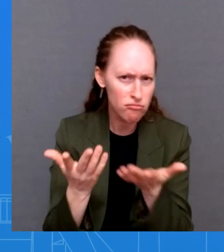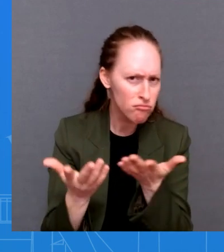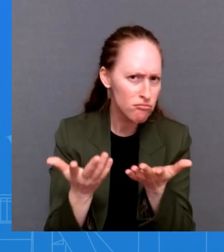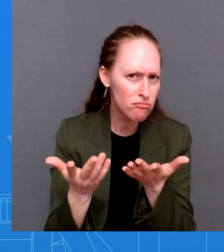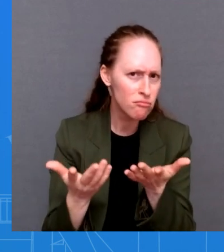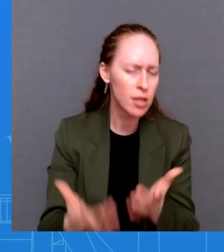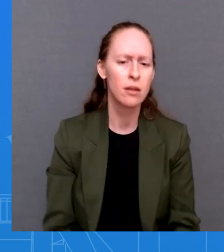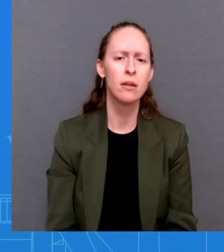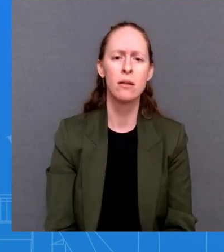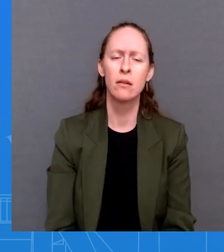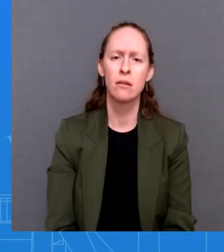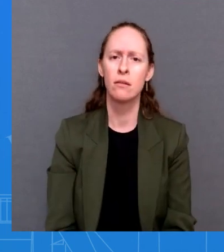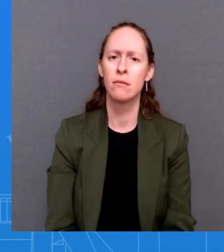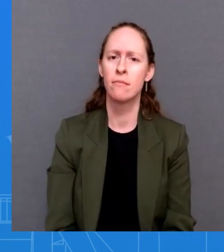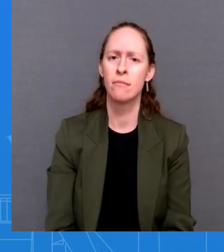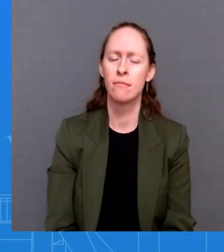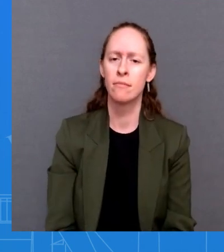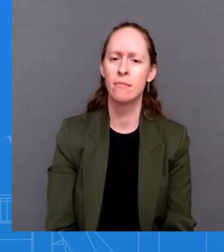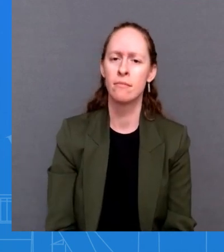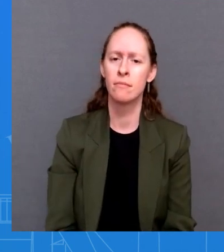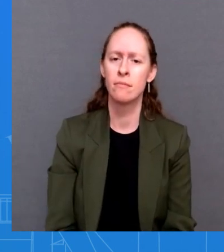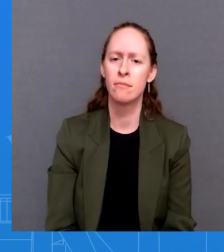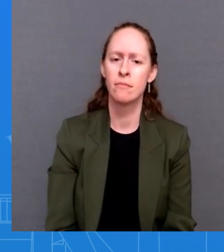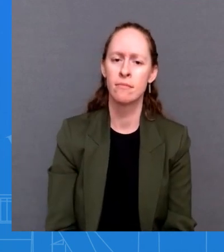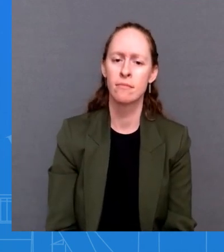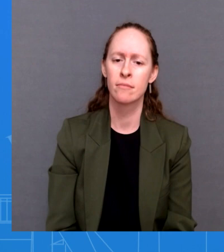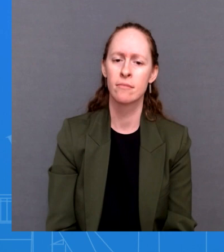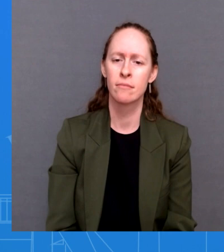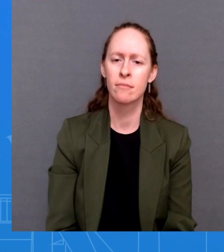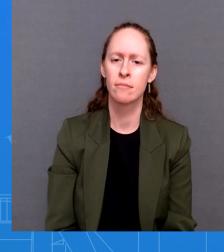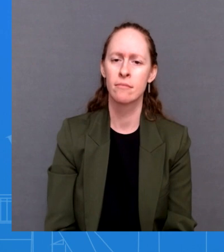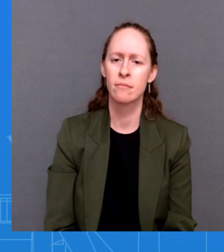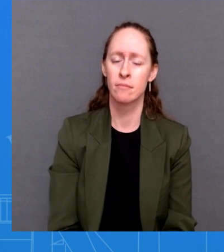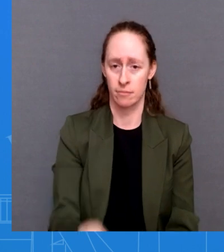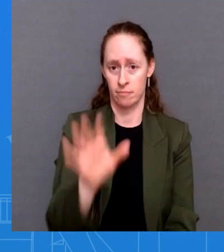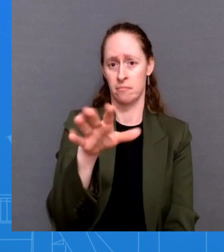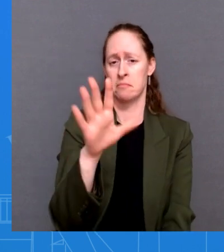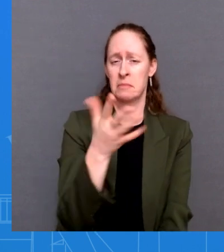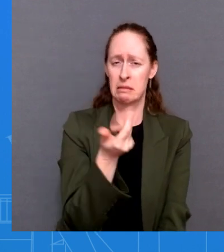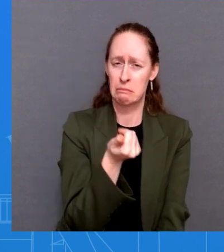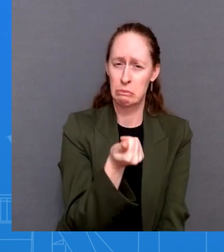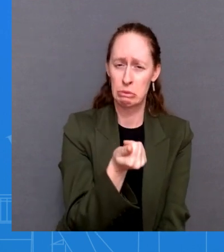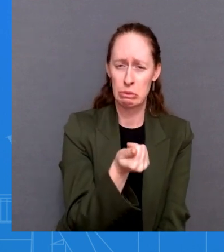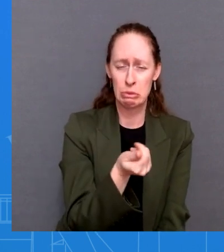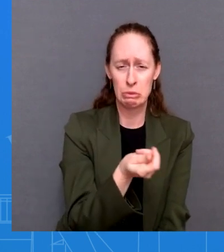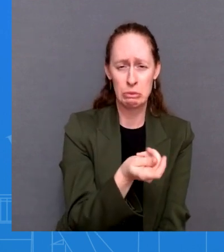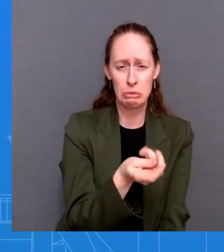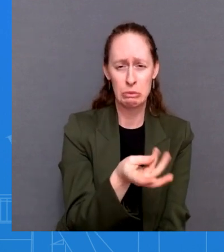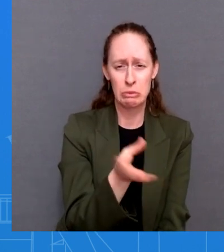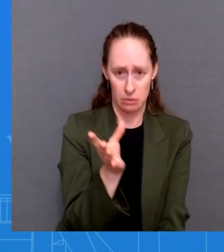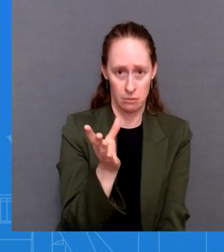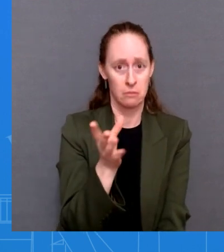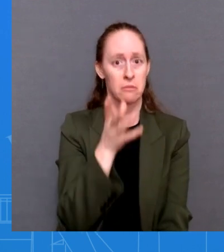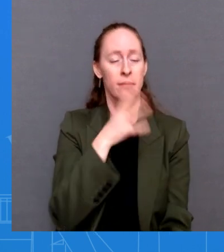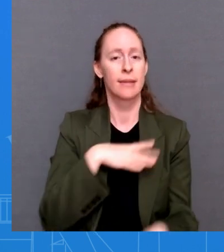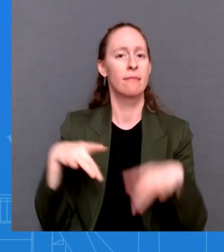You know, there there are very few of these. But what I will say is we generally doing epidemiologic investigations,